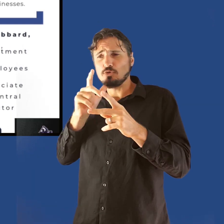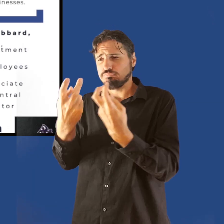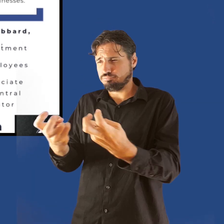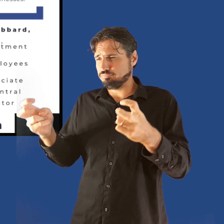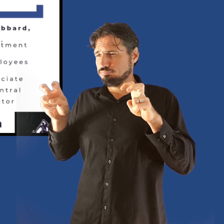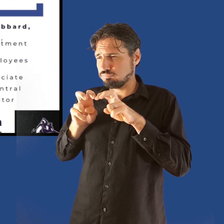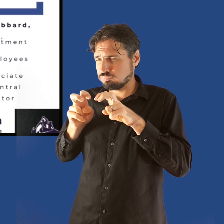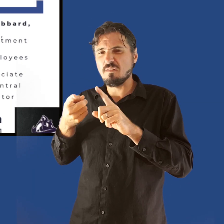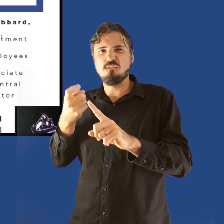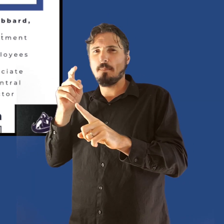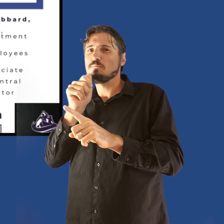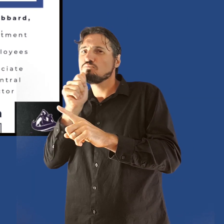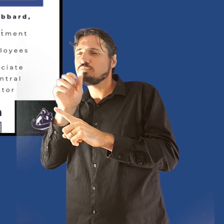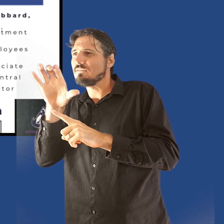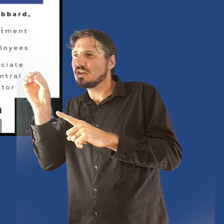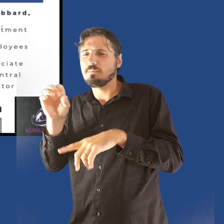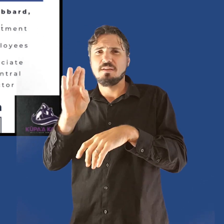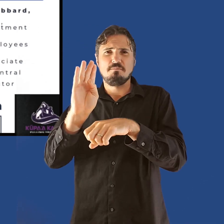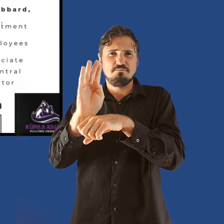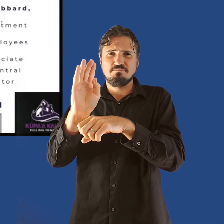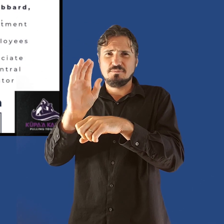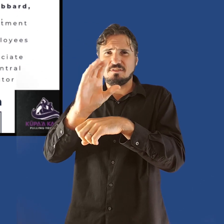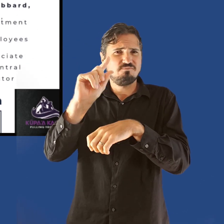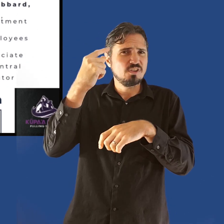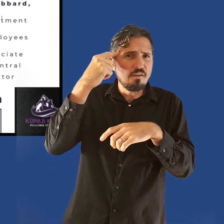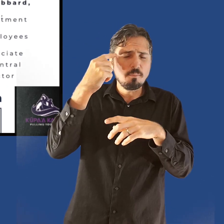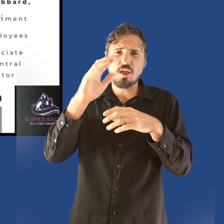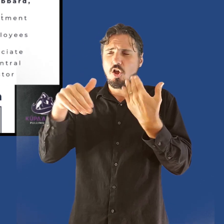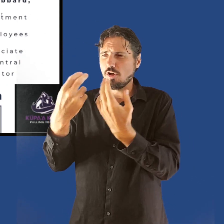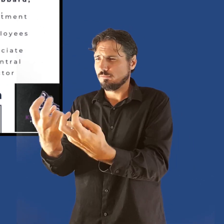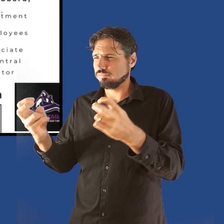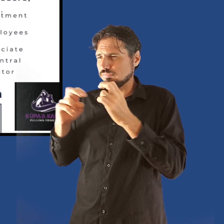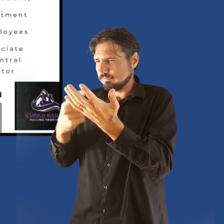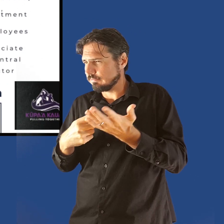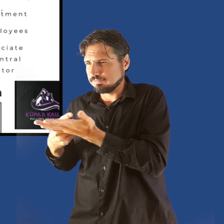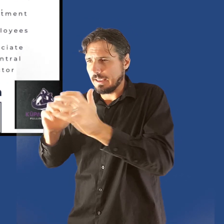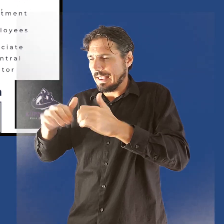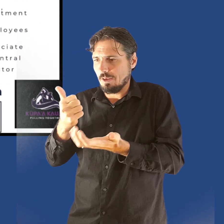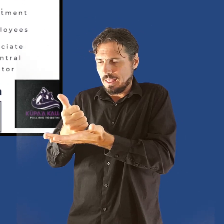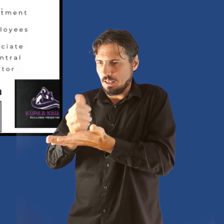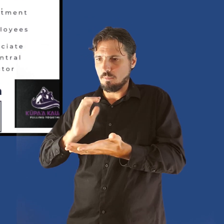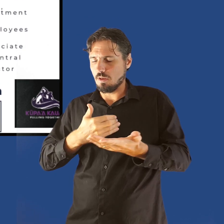which a team of people from the private and public sectors who are focused on helping our economy recover from COVID-19.